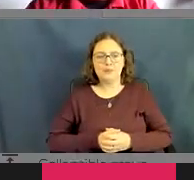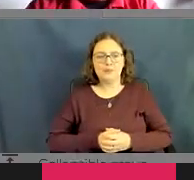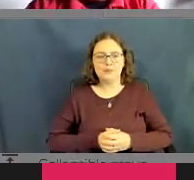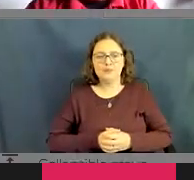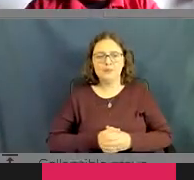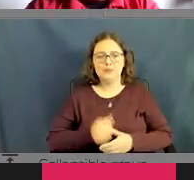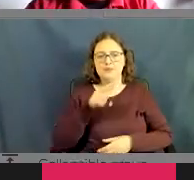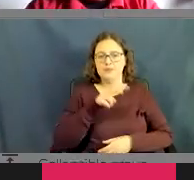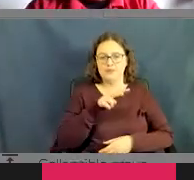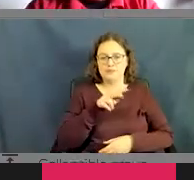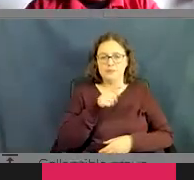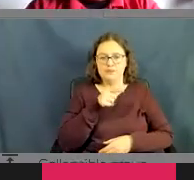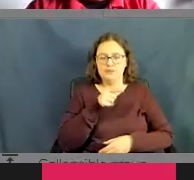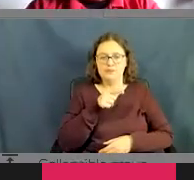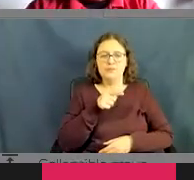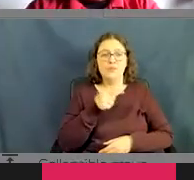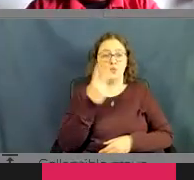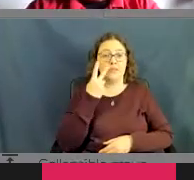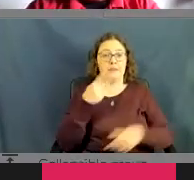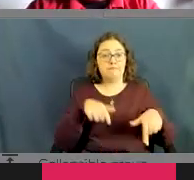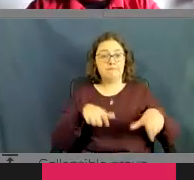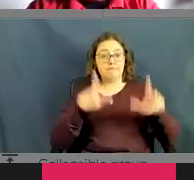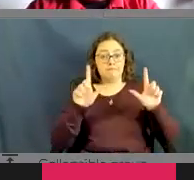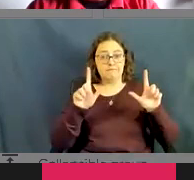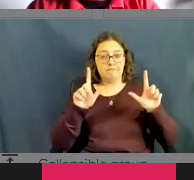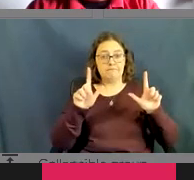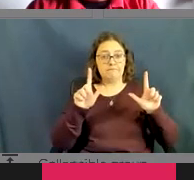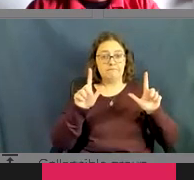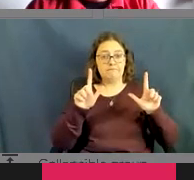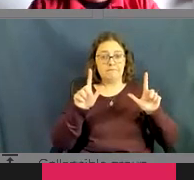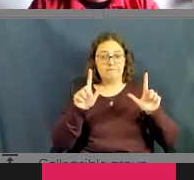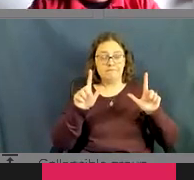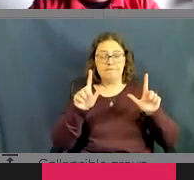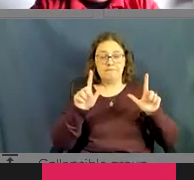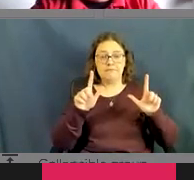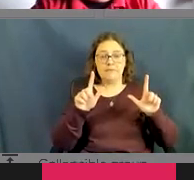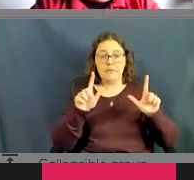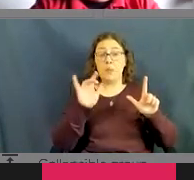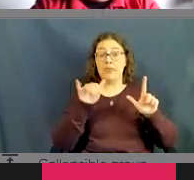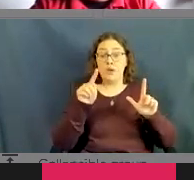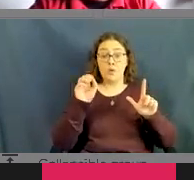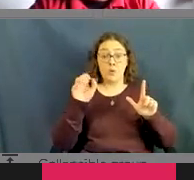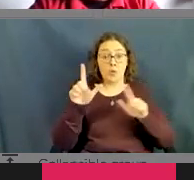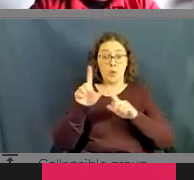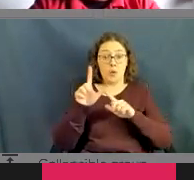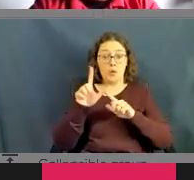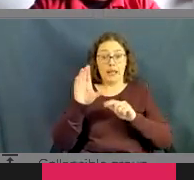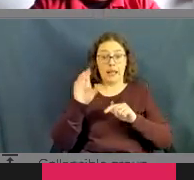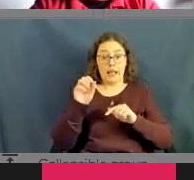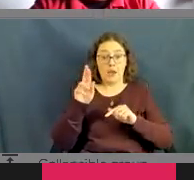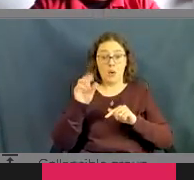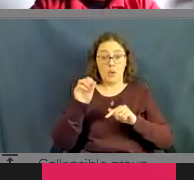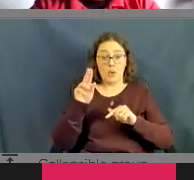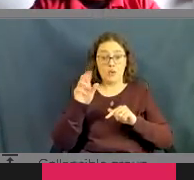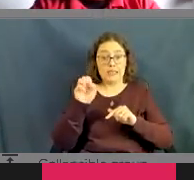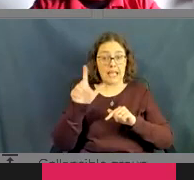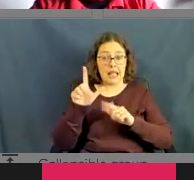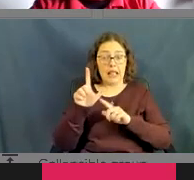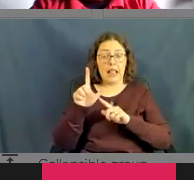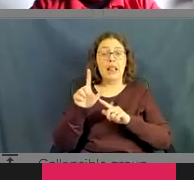Here at the bottom of this in the yellow, you will see about me, learning characteristics,